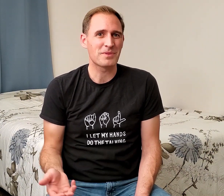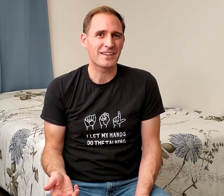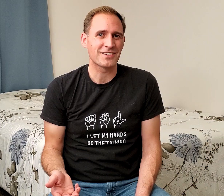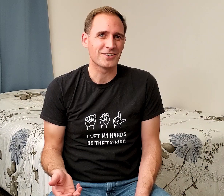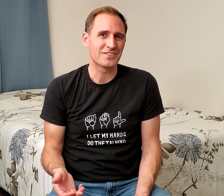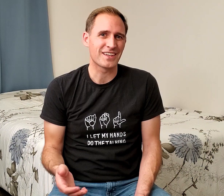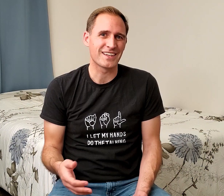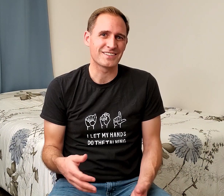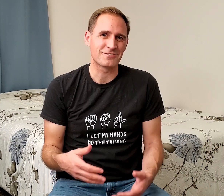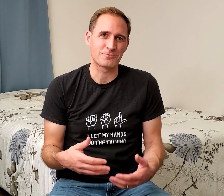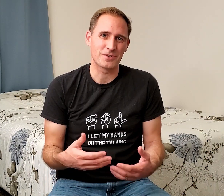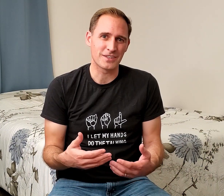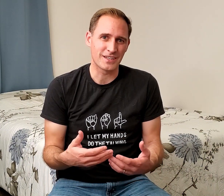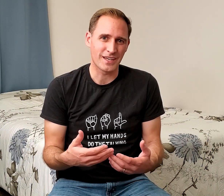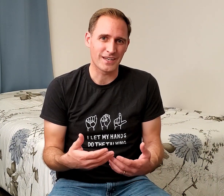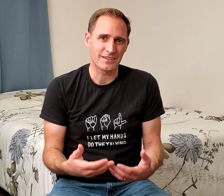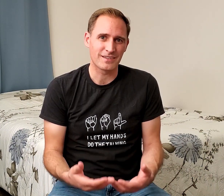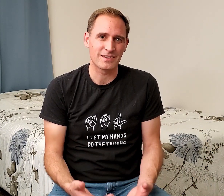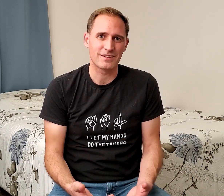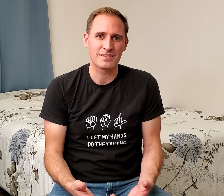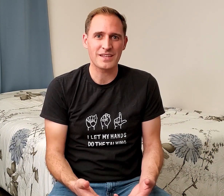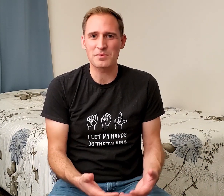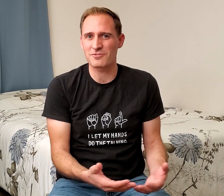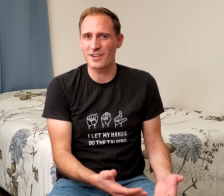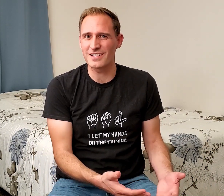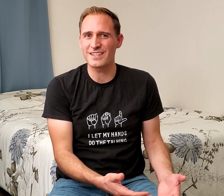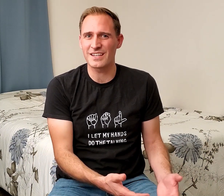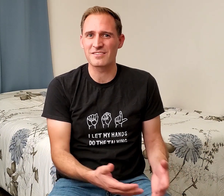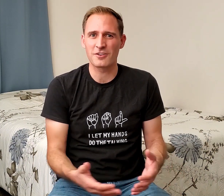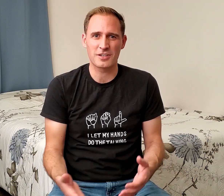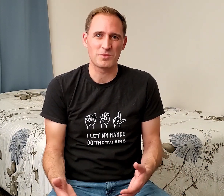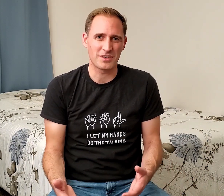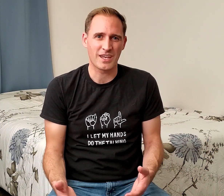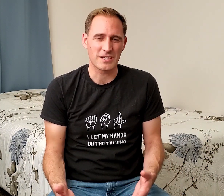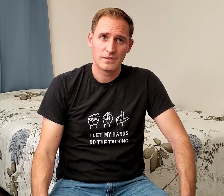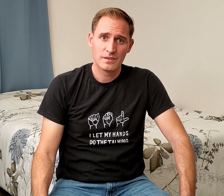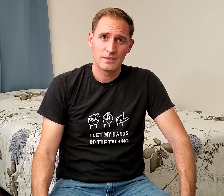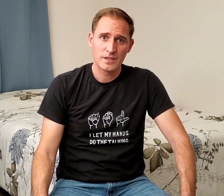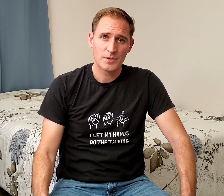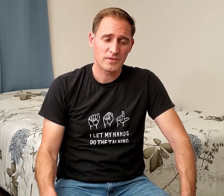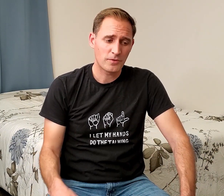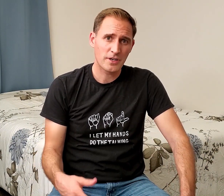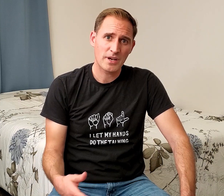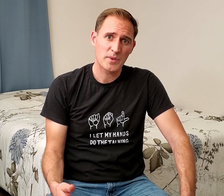and just really stop struggling and start communicating. And before I wrap up